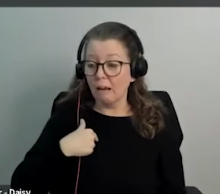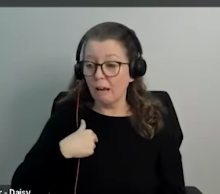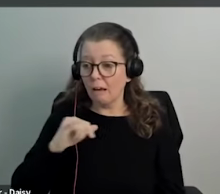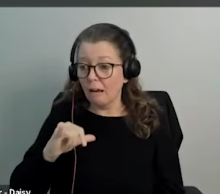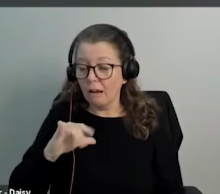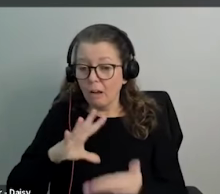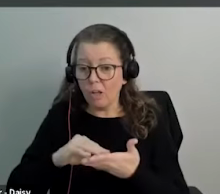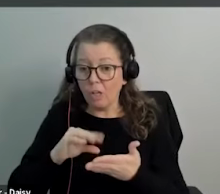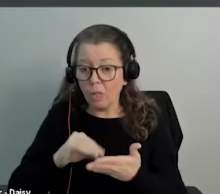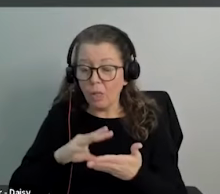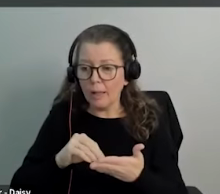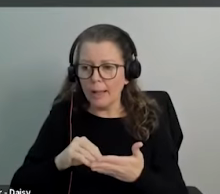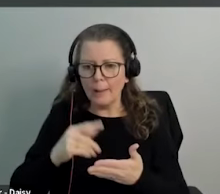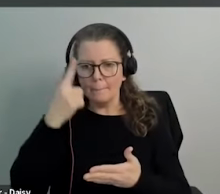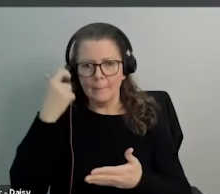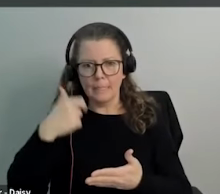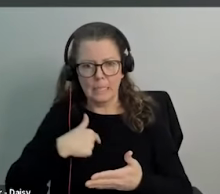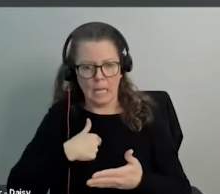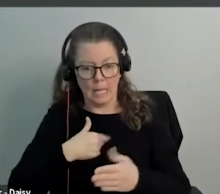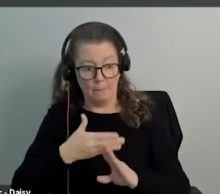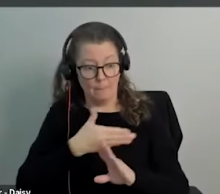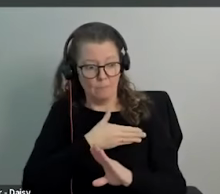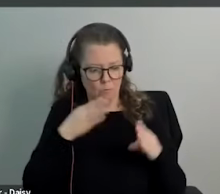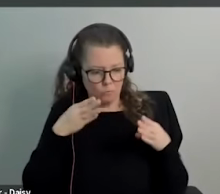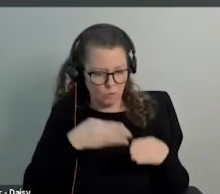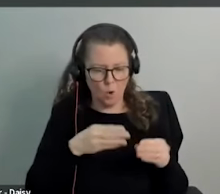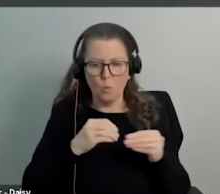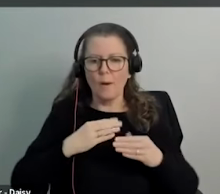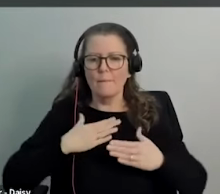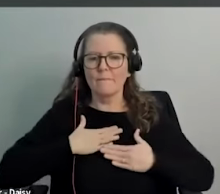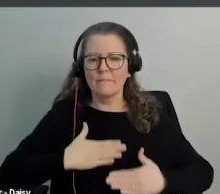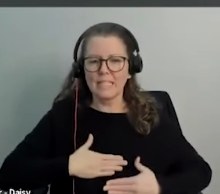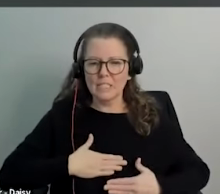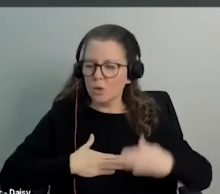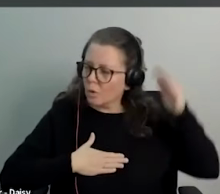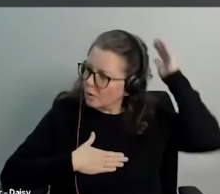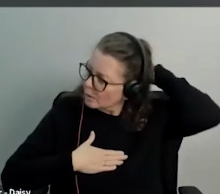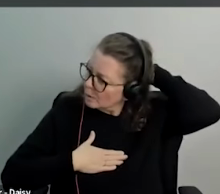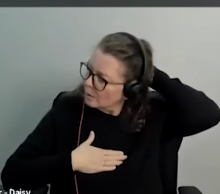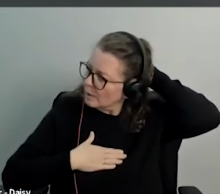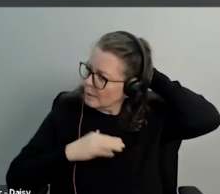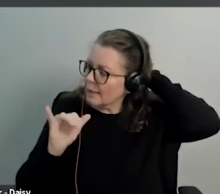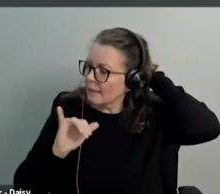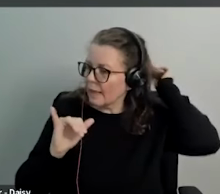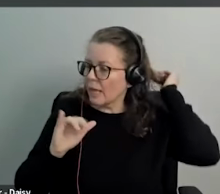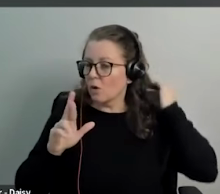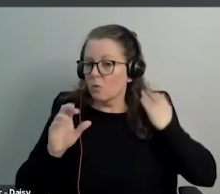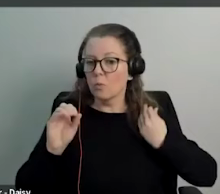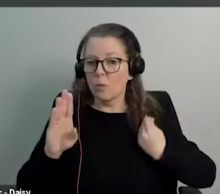mine was really focused on more physical access. And so, like Rob says, always being willing to learn,